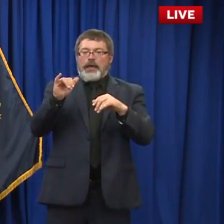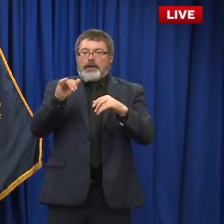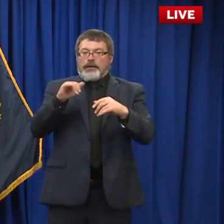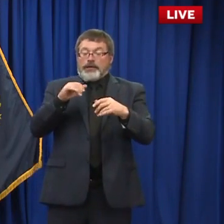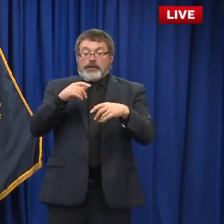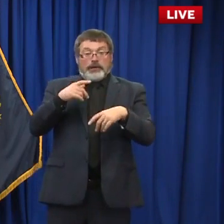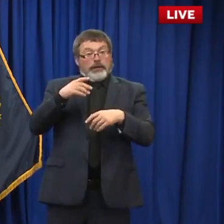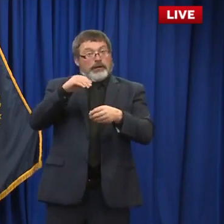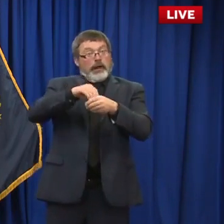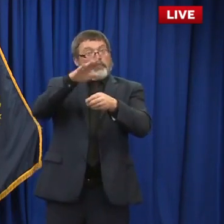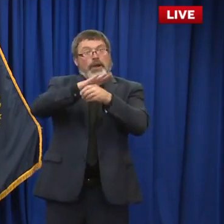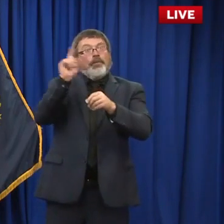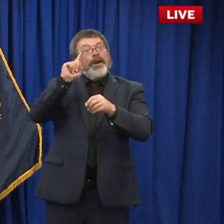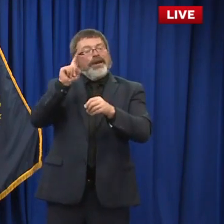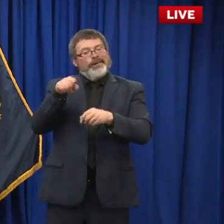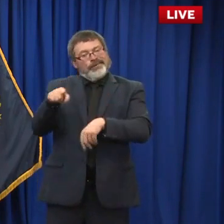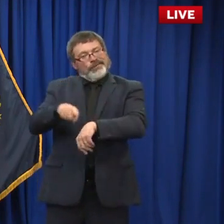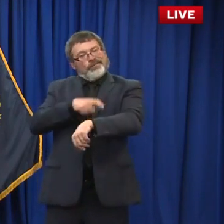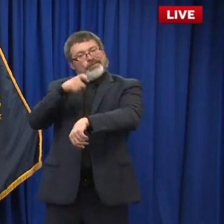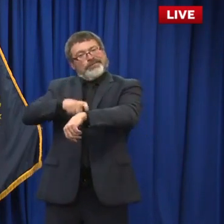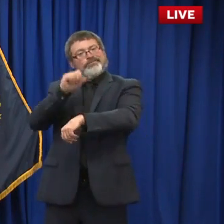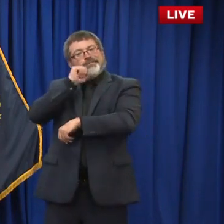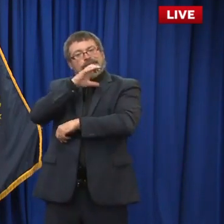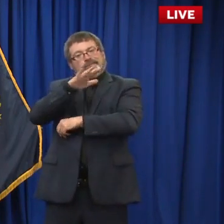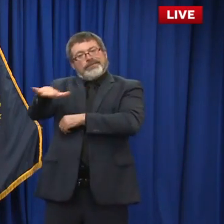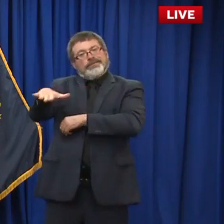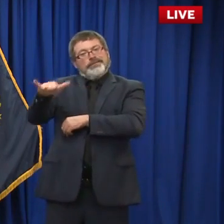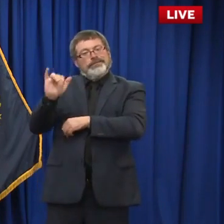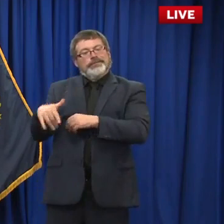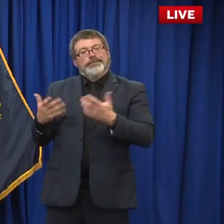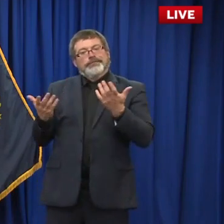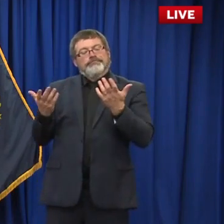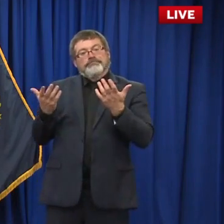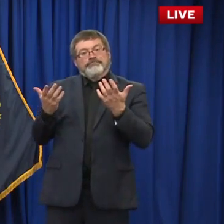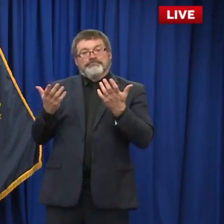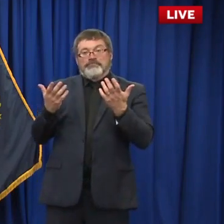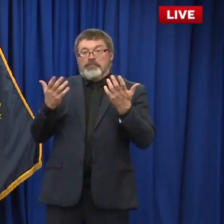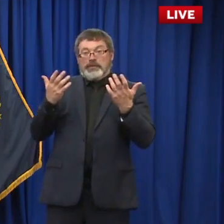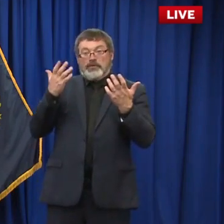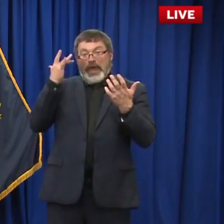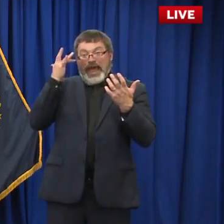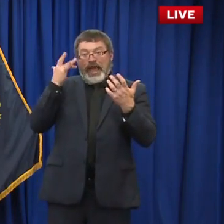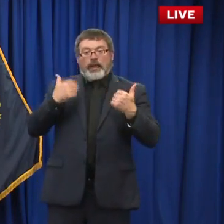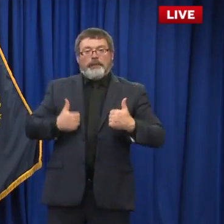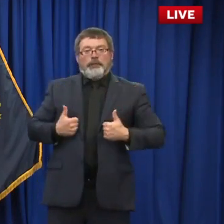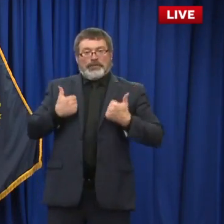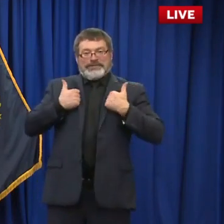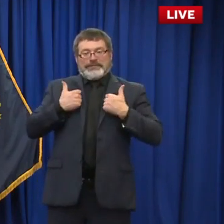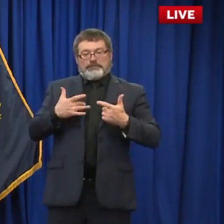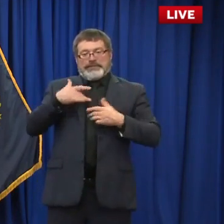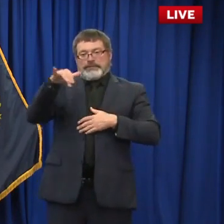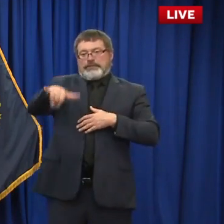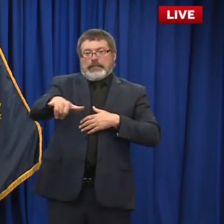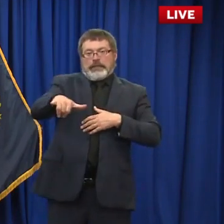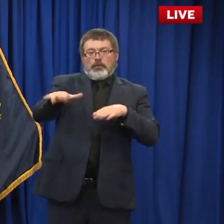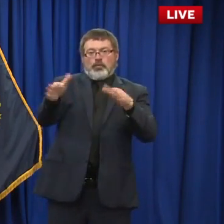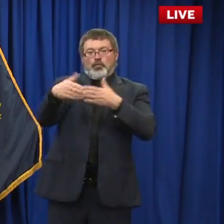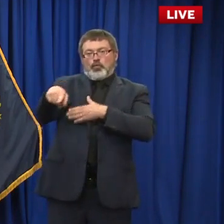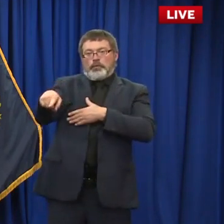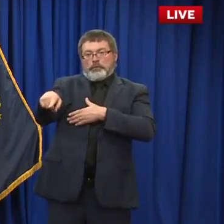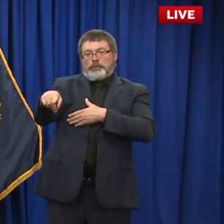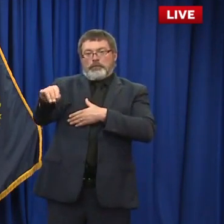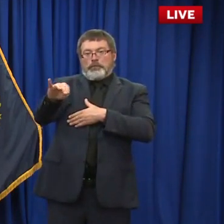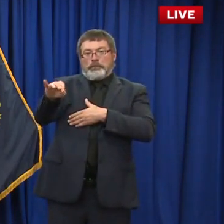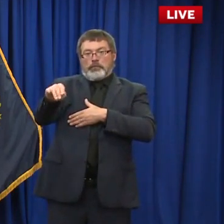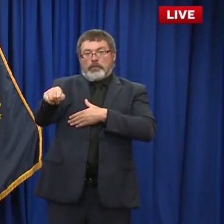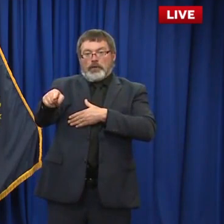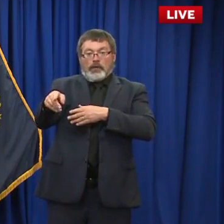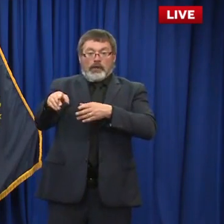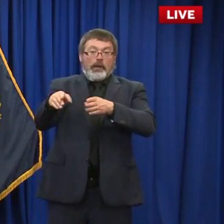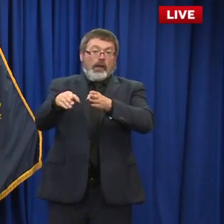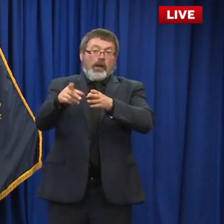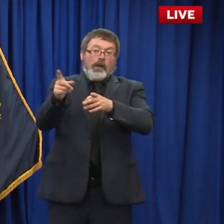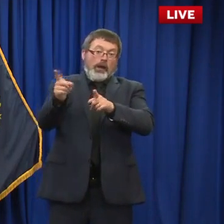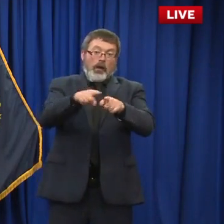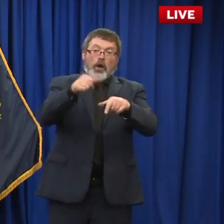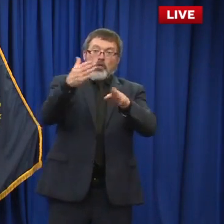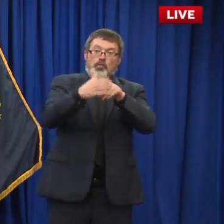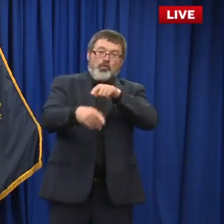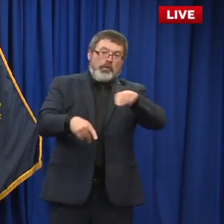I MEAN, THAT'S WHERE THE OUTBREAKS ARE, RIGHT, AND THOSE INDIVIDUALS IN A LONG-TERM CARE FACILITY, A LOT OF TIMES, THEY'RE IN ONE ROOM OR JUST A COUPLE ROOMS OVER THE COURSE OF